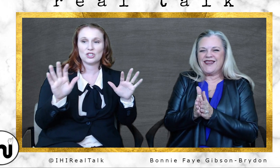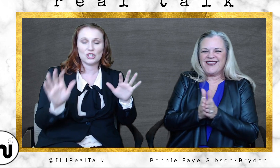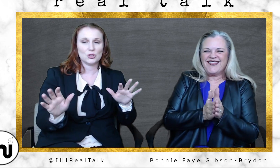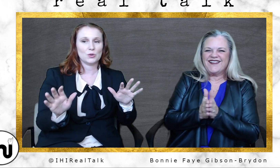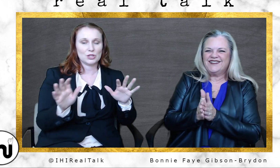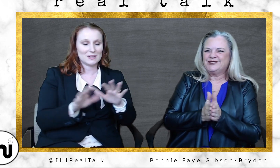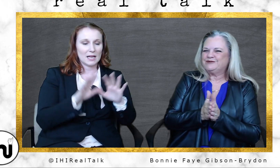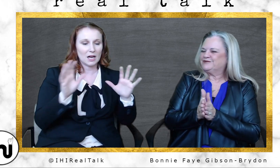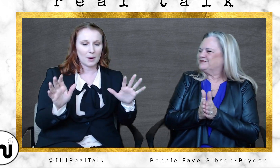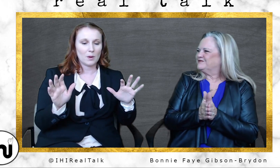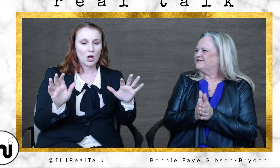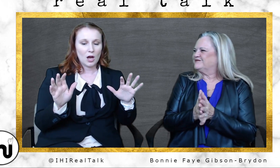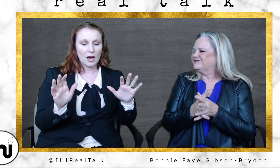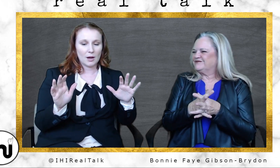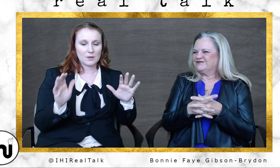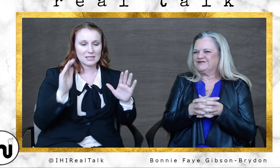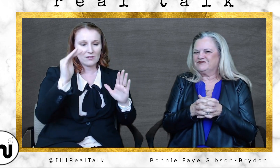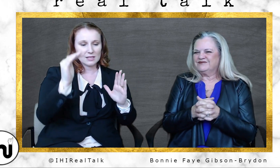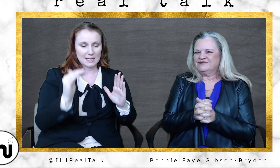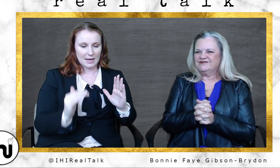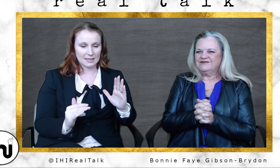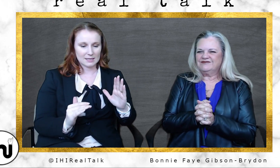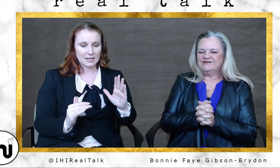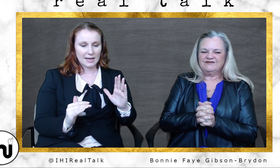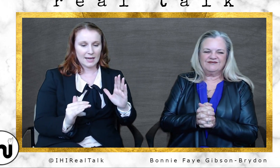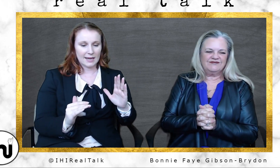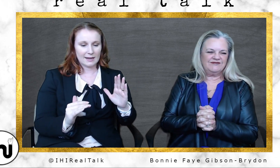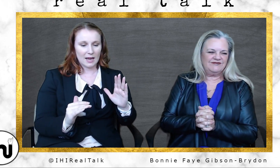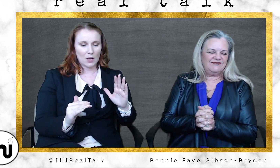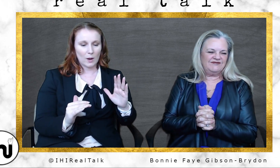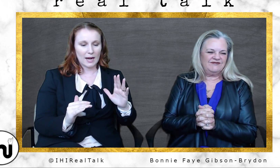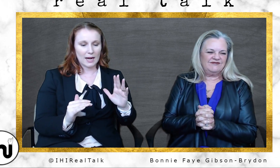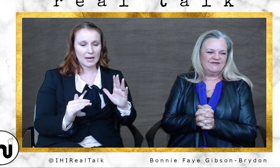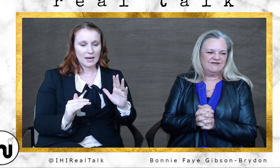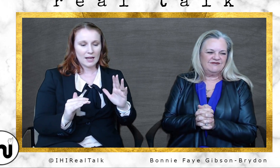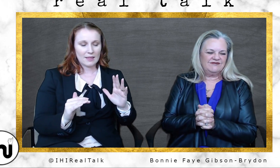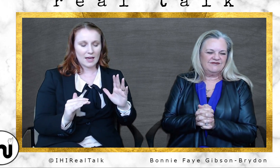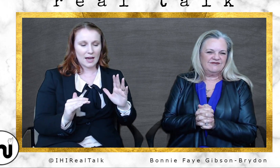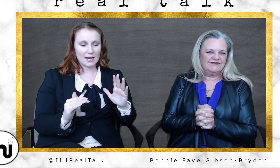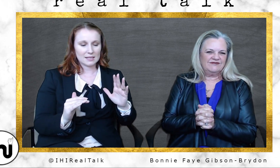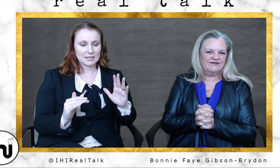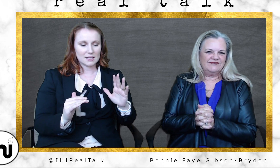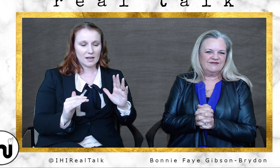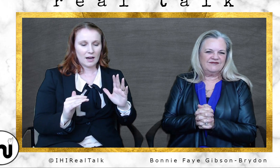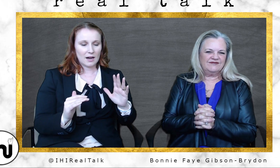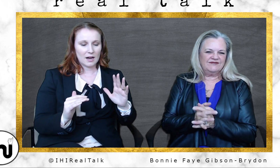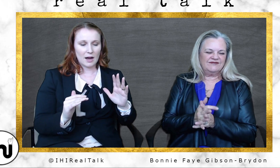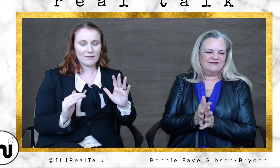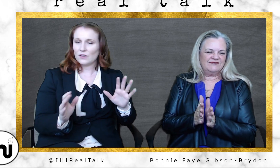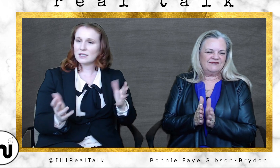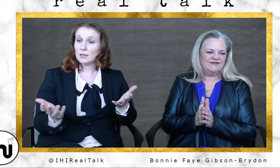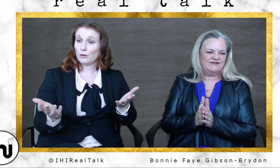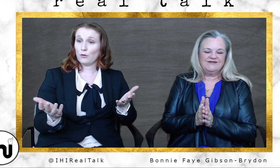to do to set up the seven tenants in a way that I've never seen before.